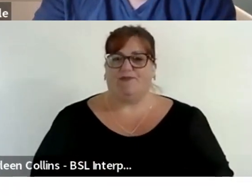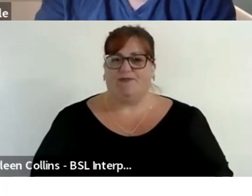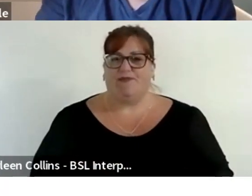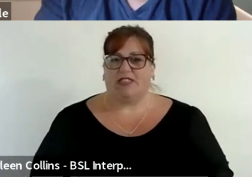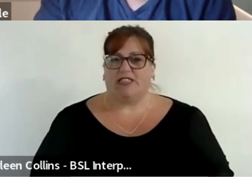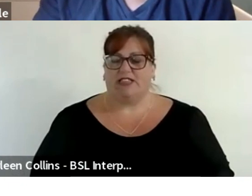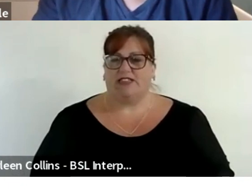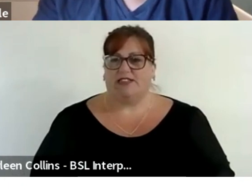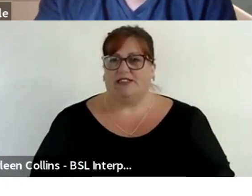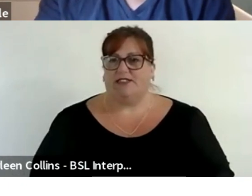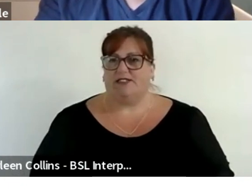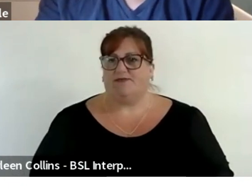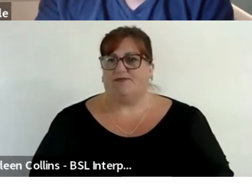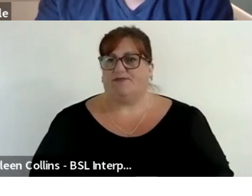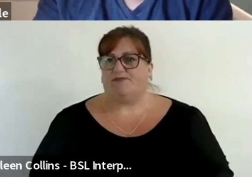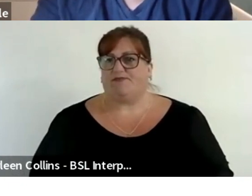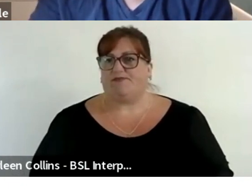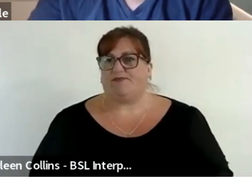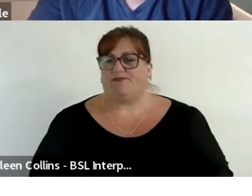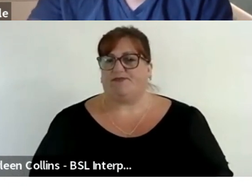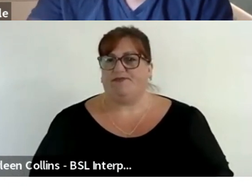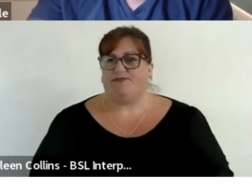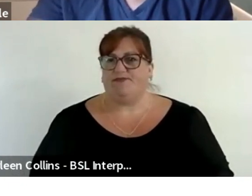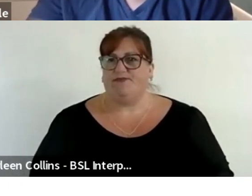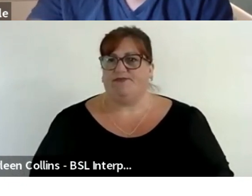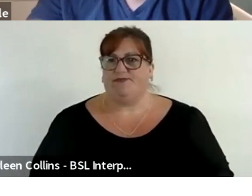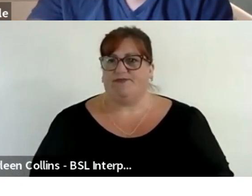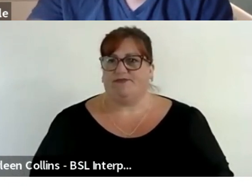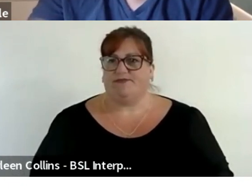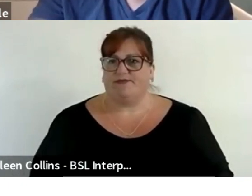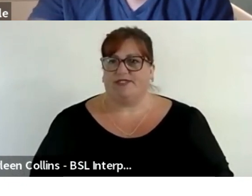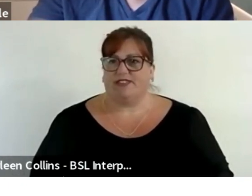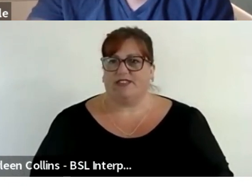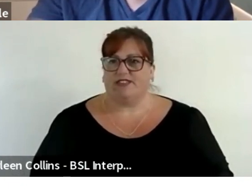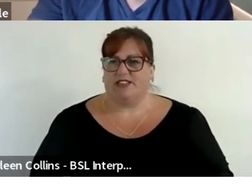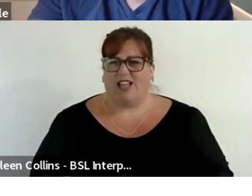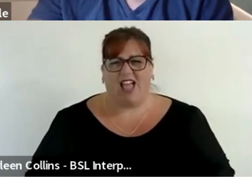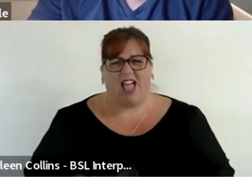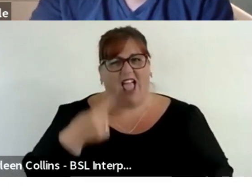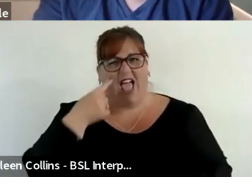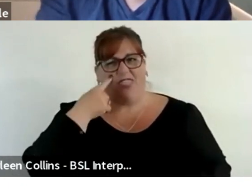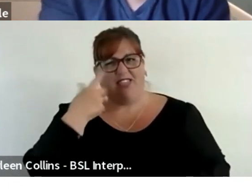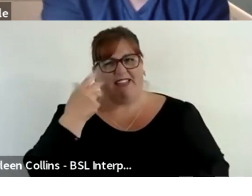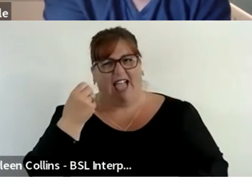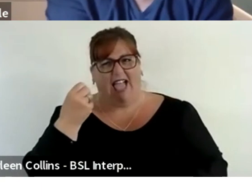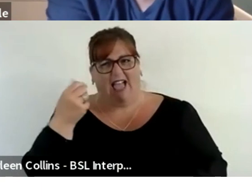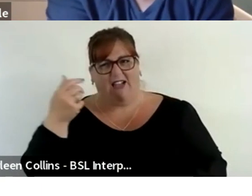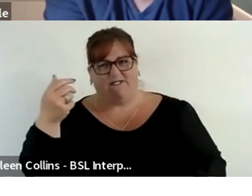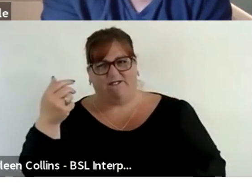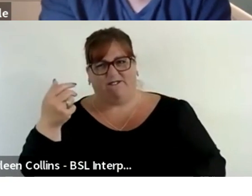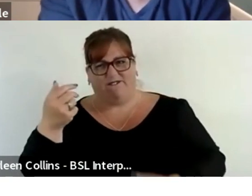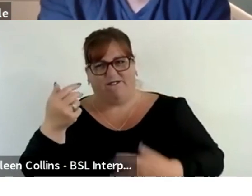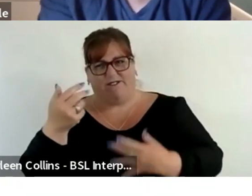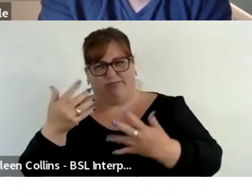So, we have tried to get through all the questions. I believe there are too many to do in this session.